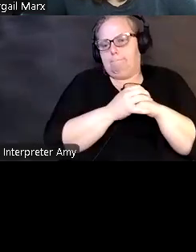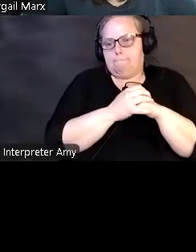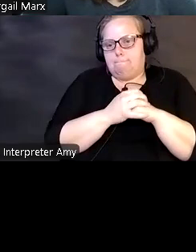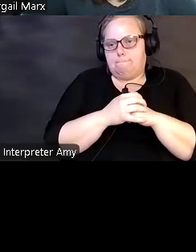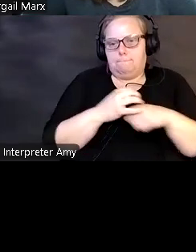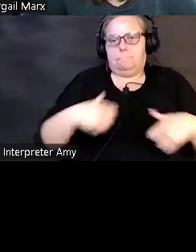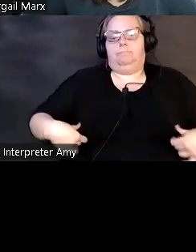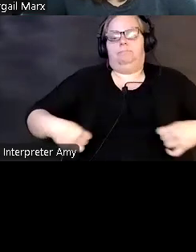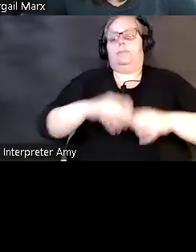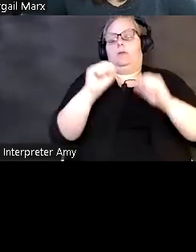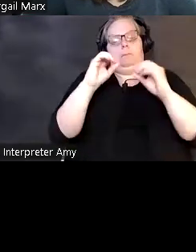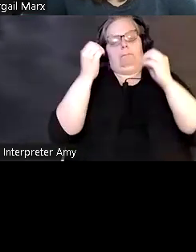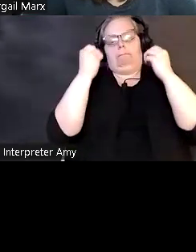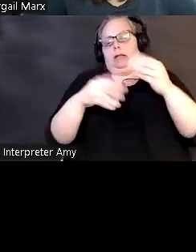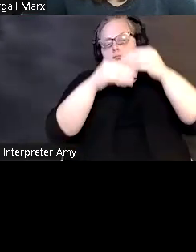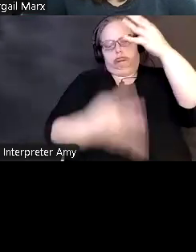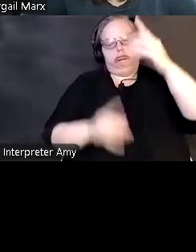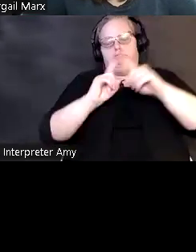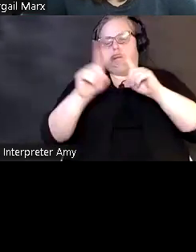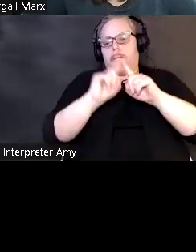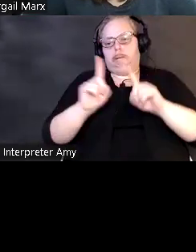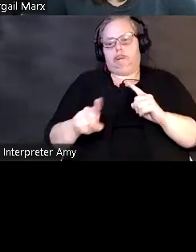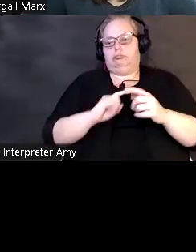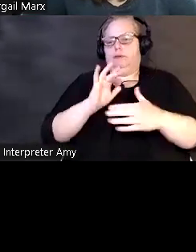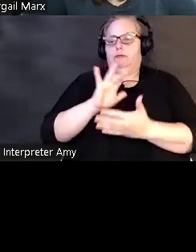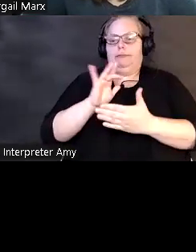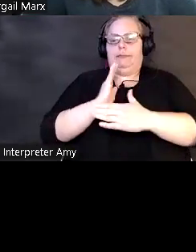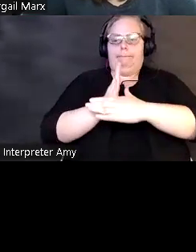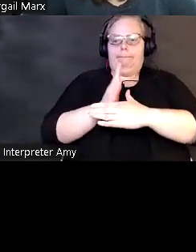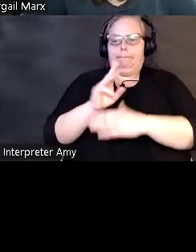So there's lots of different types of mid tech tools that are out there, and again,